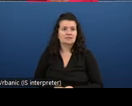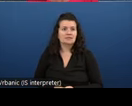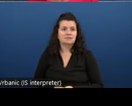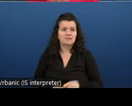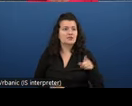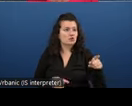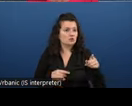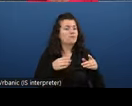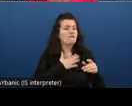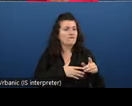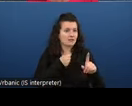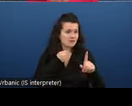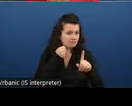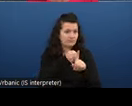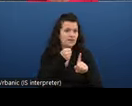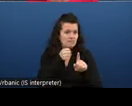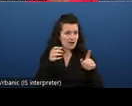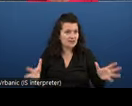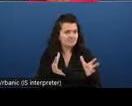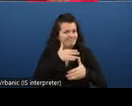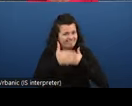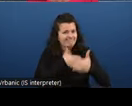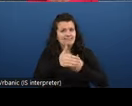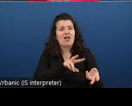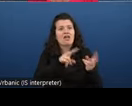ambitious action, and to measure progress so through the communication progress, like